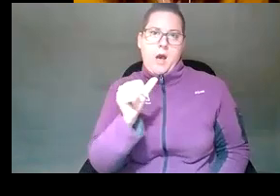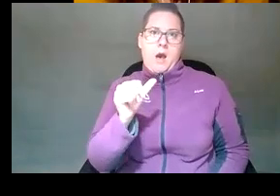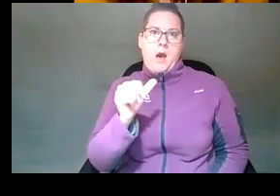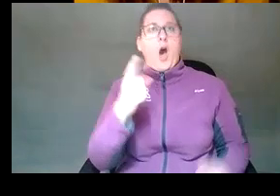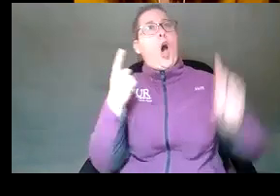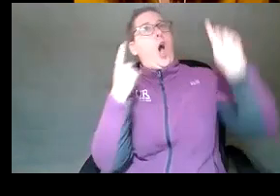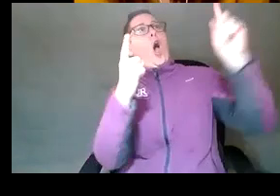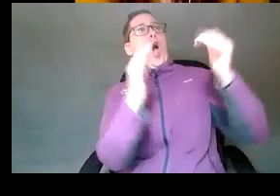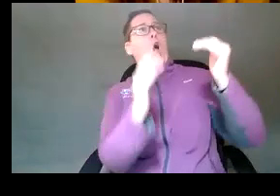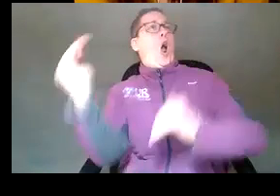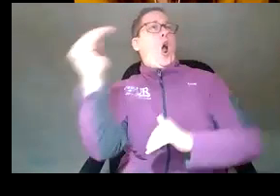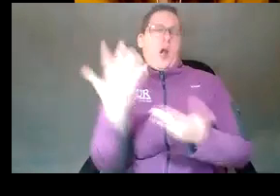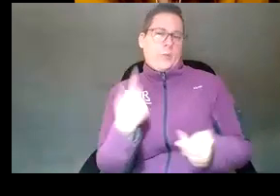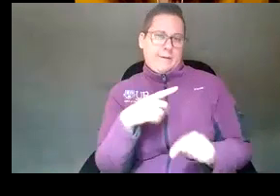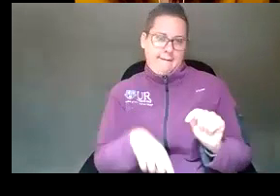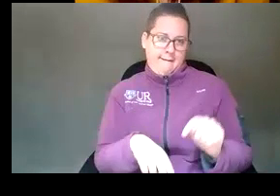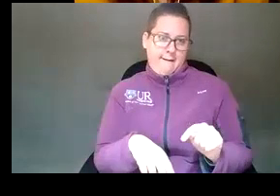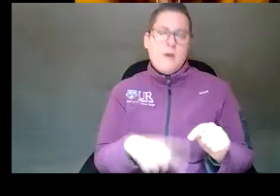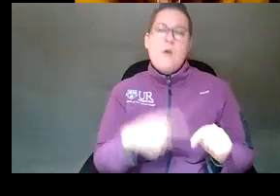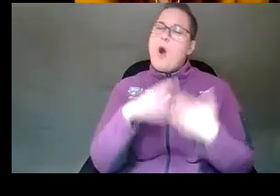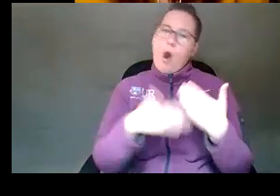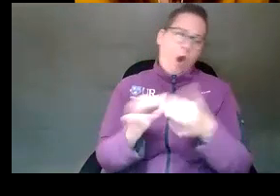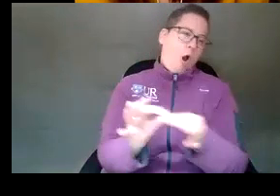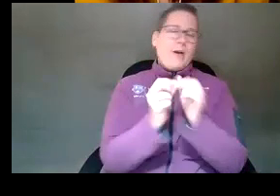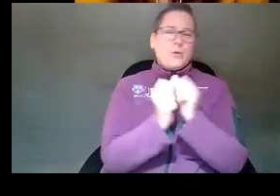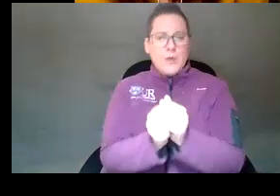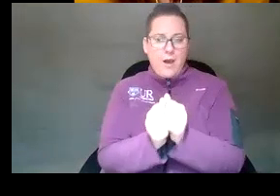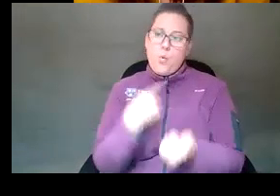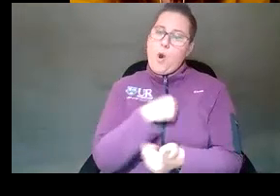highlight that really we are all in this together we're all learning together and adapting together